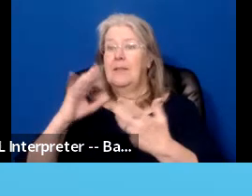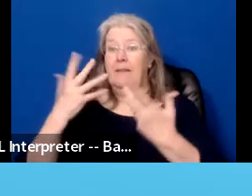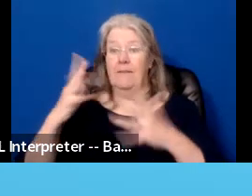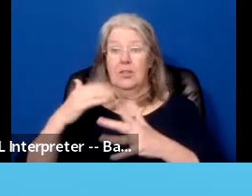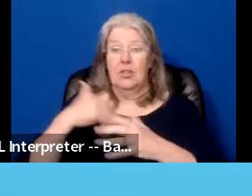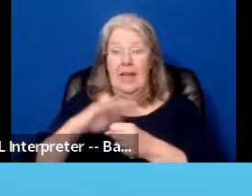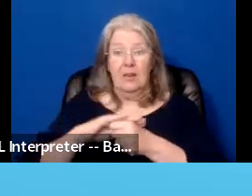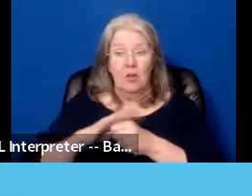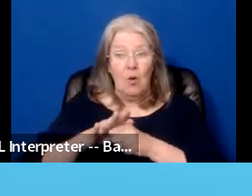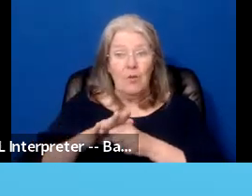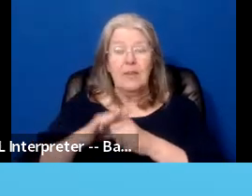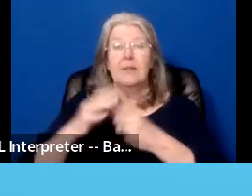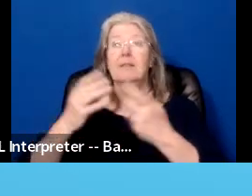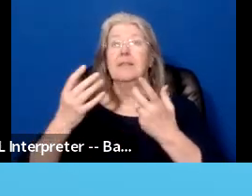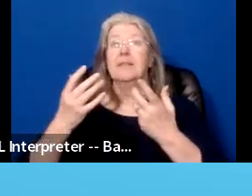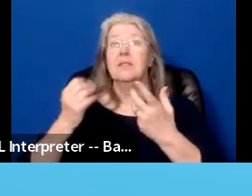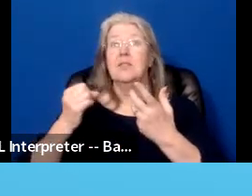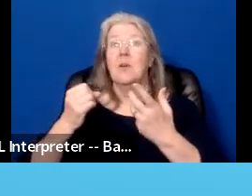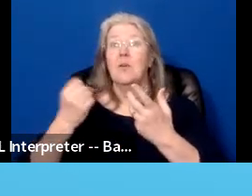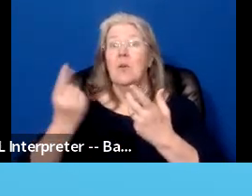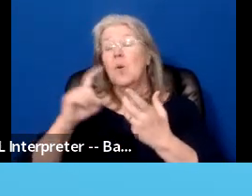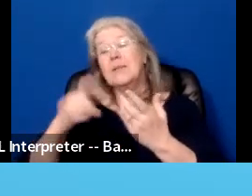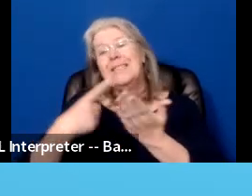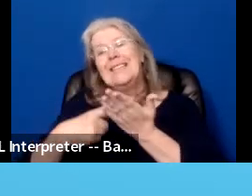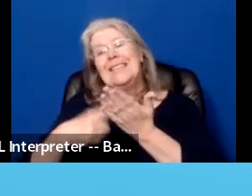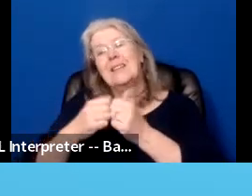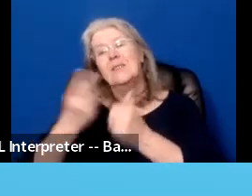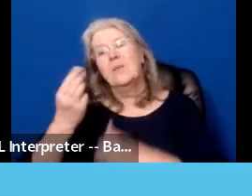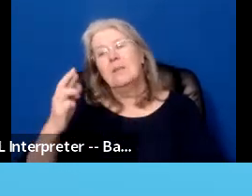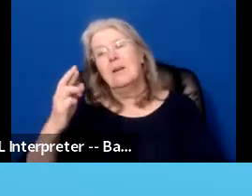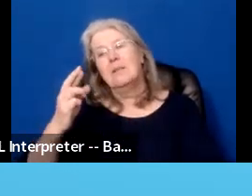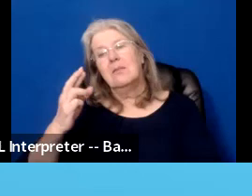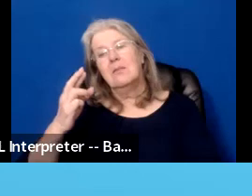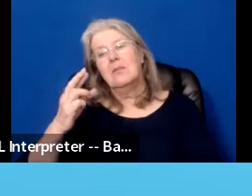in the interim. So I would always have them talk to their provider about getting boosters.